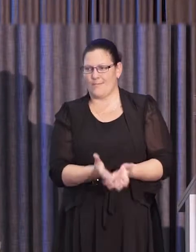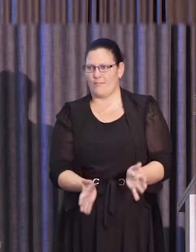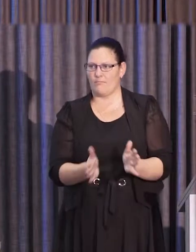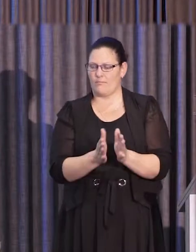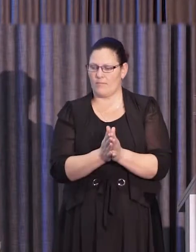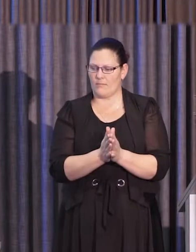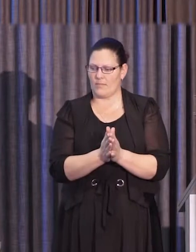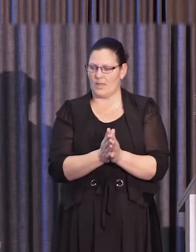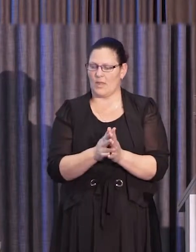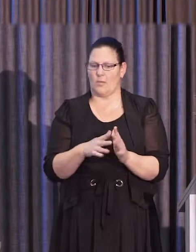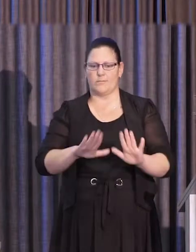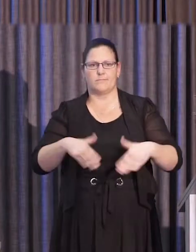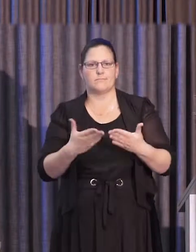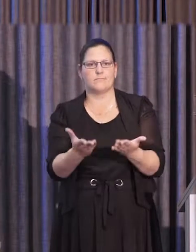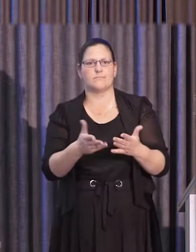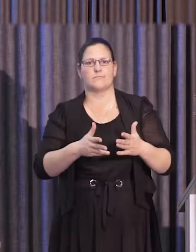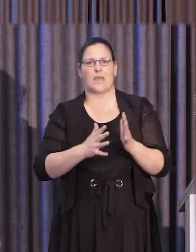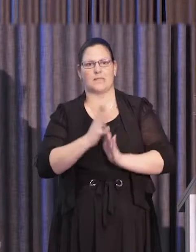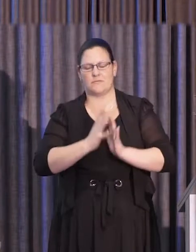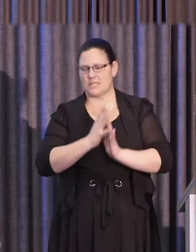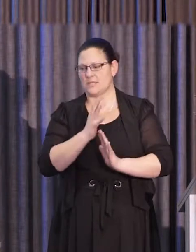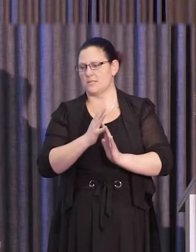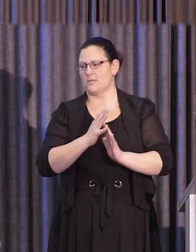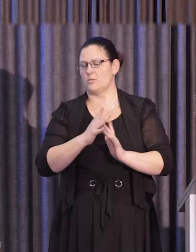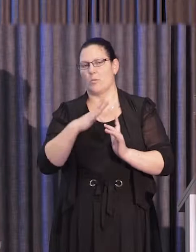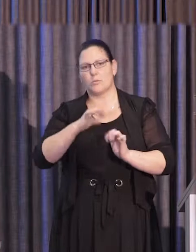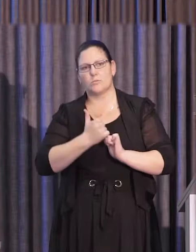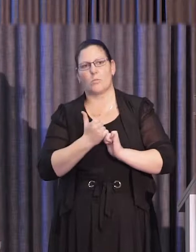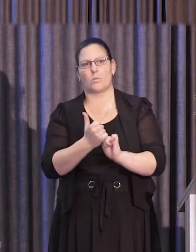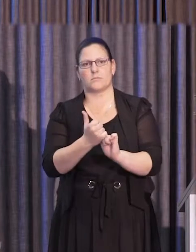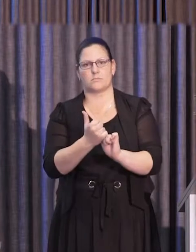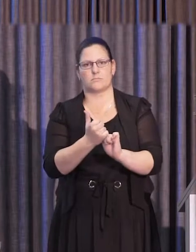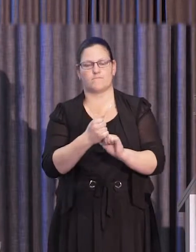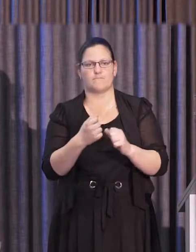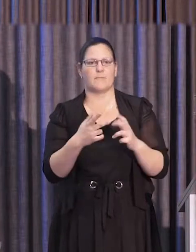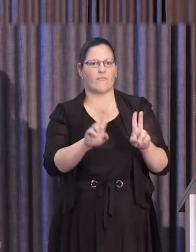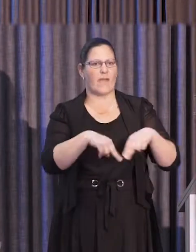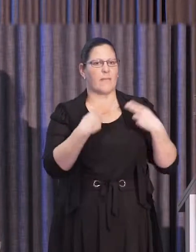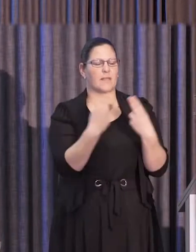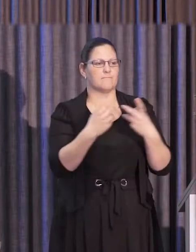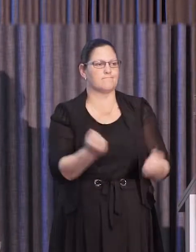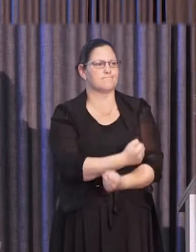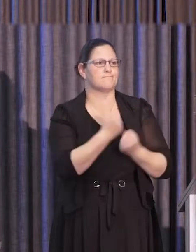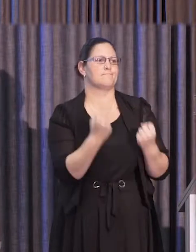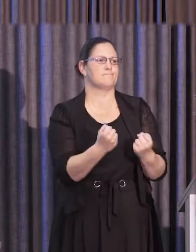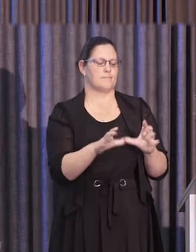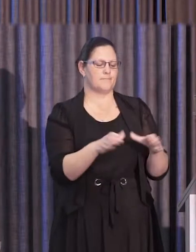in order to deliver that vision are, we want to support strong families and kin, to provide safe and nurturing environments